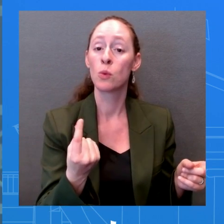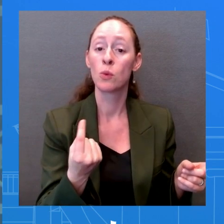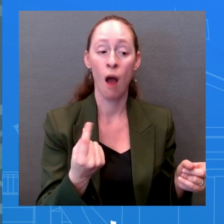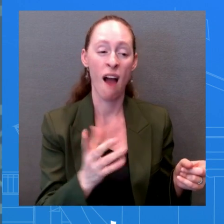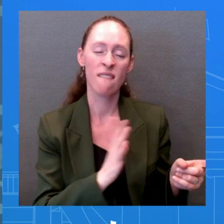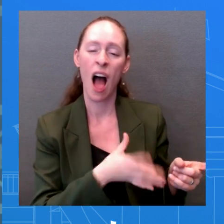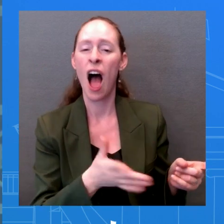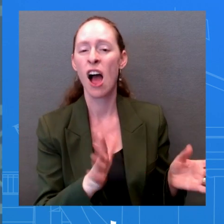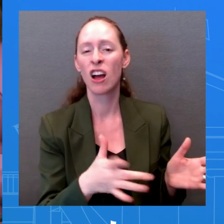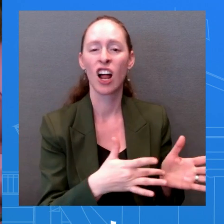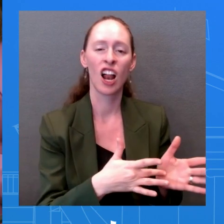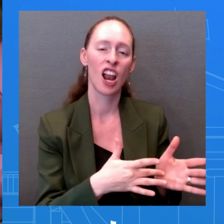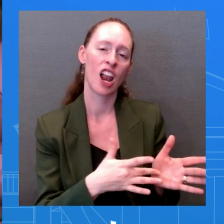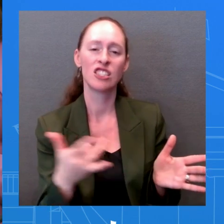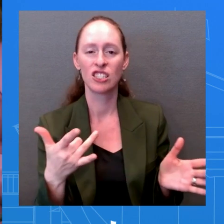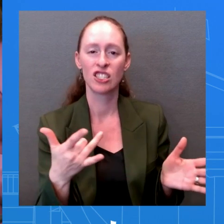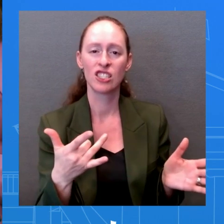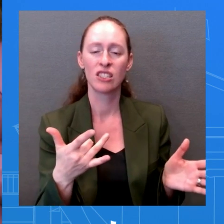The Press: The busing aside, how do you explain this influx?